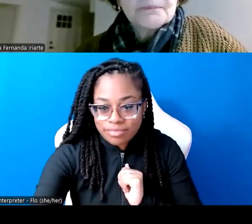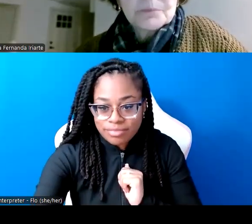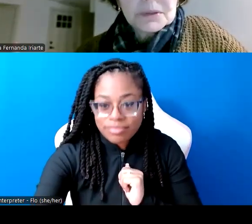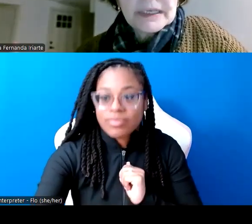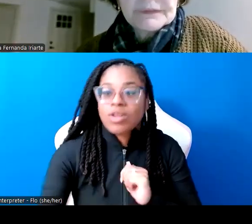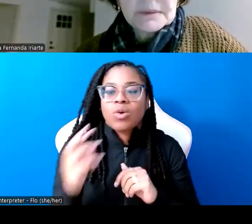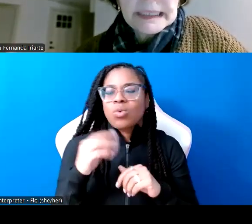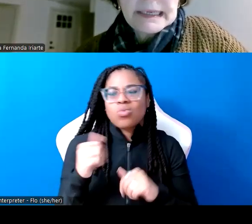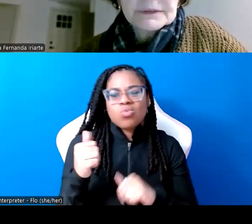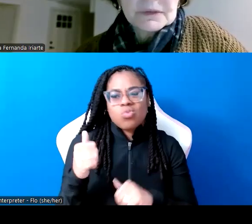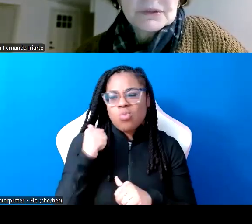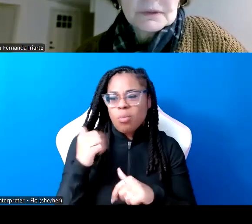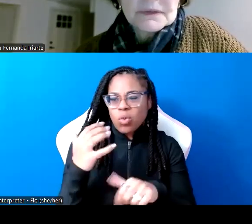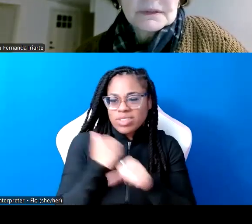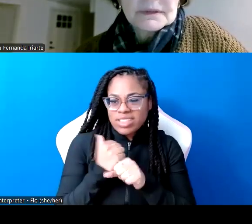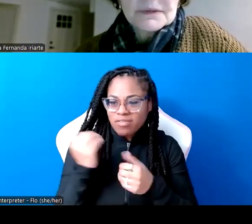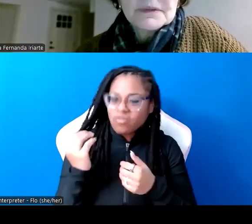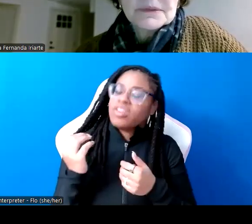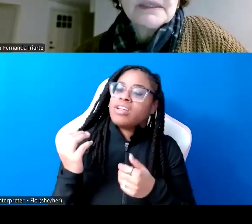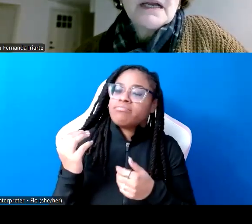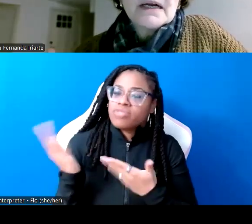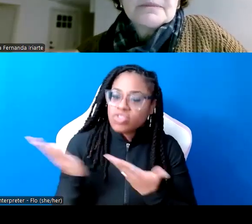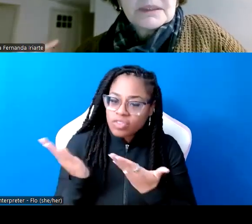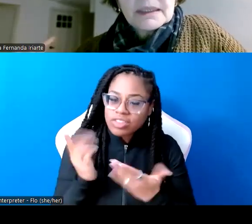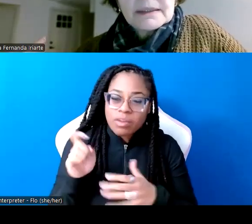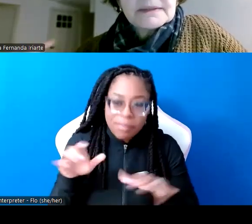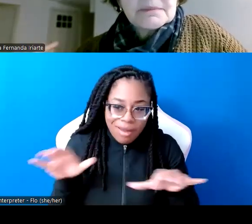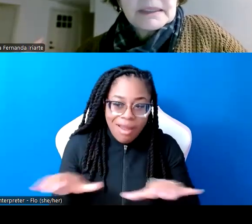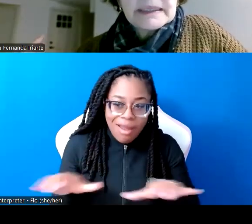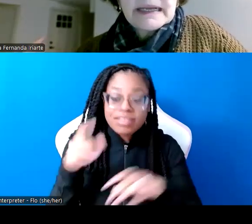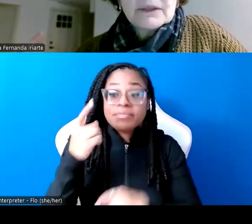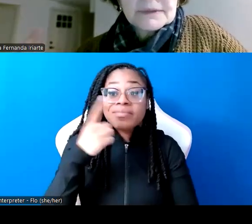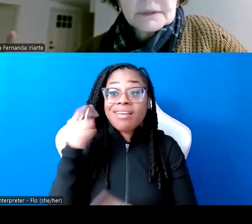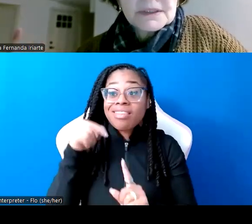So but you have to be an active regional center consumer because it's a Medi-Cal service.